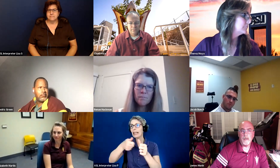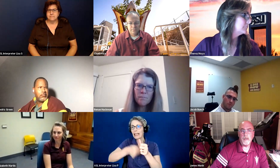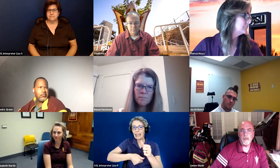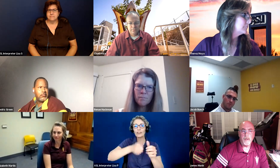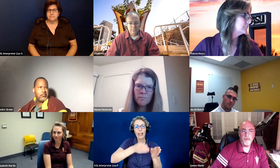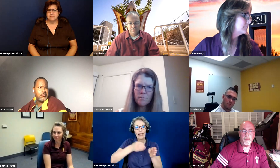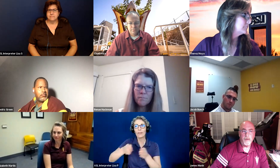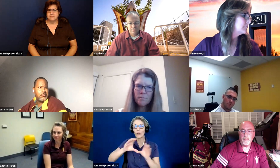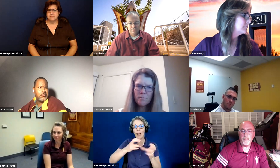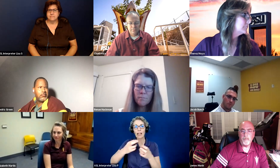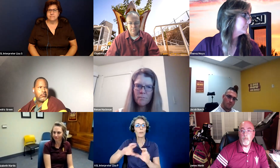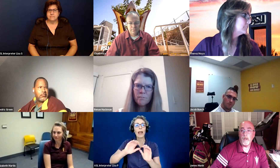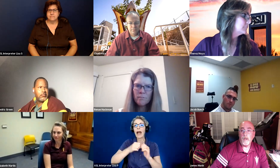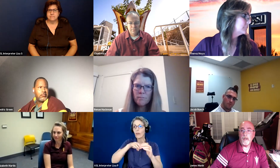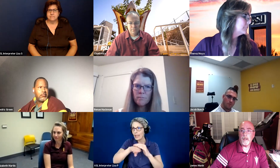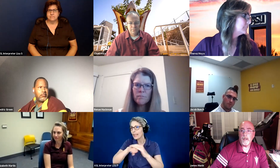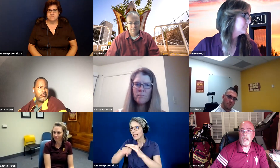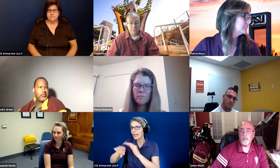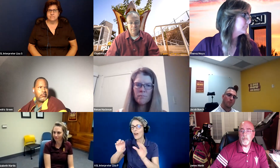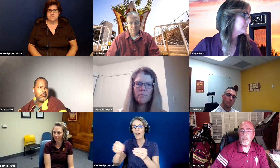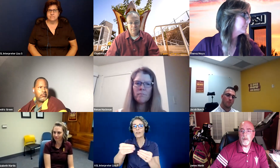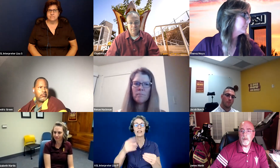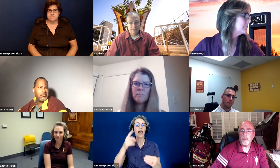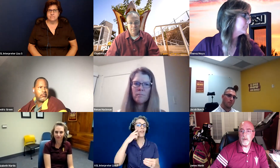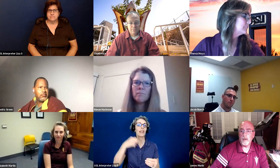And I think we've been way ahead of the game for many years.